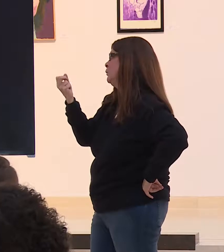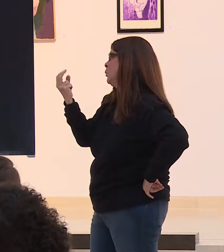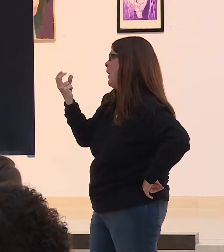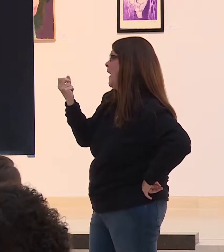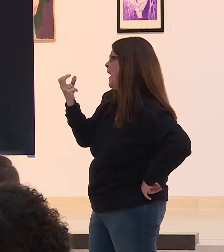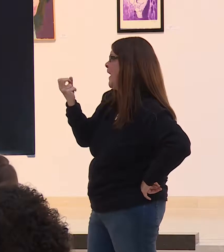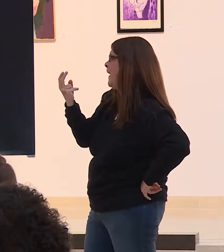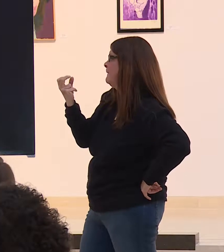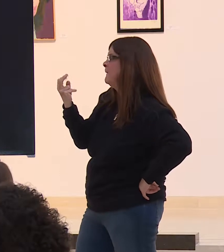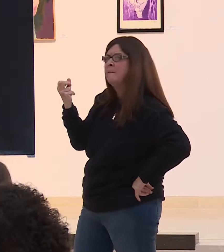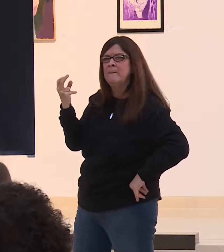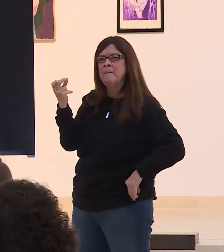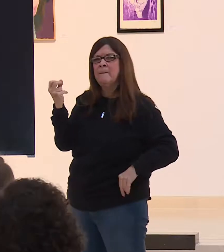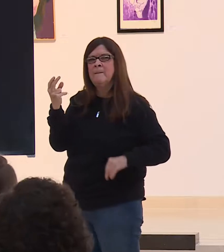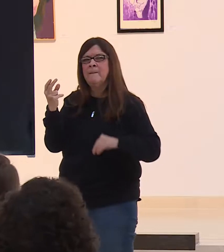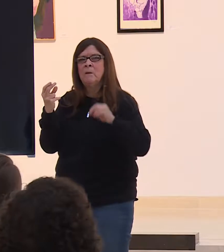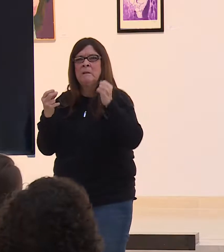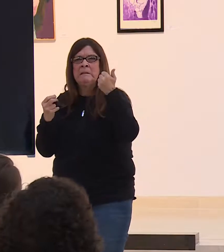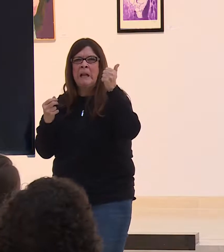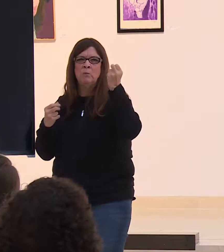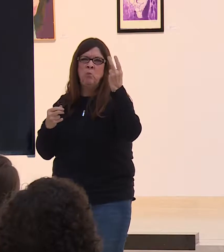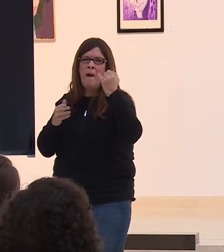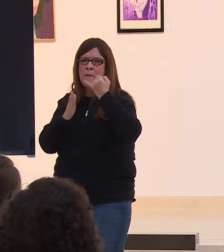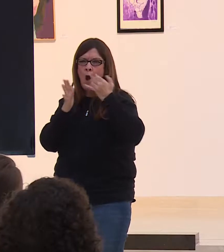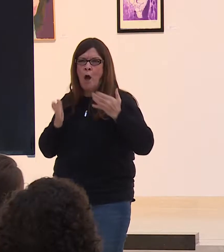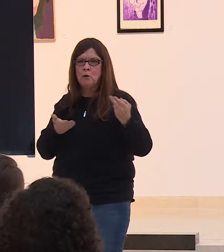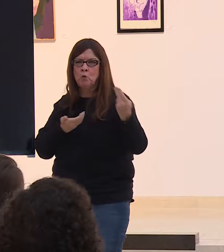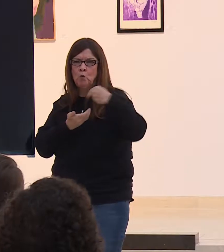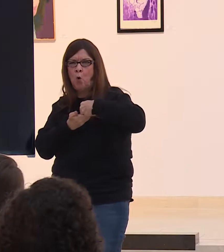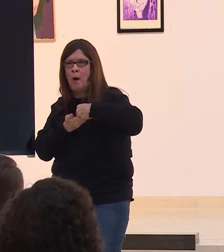People could take it wherever they wanted.